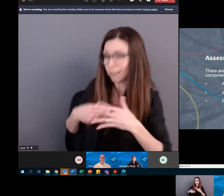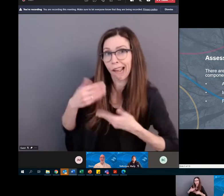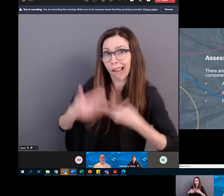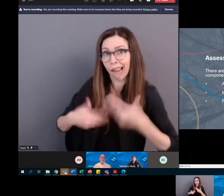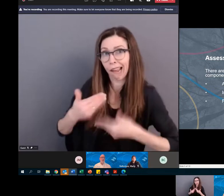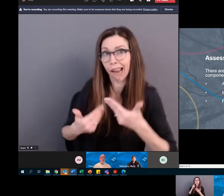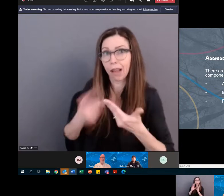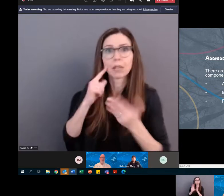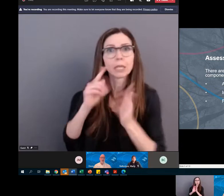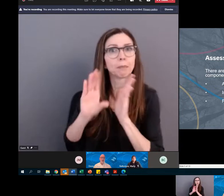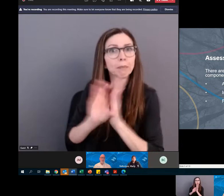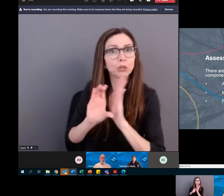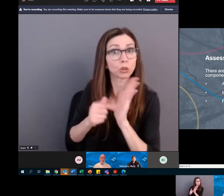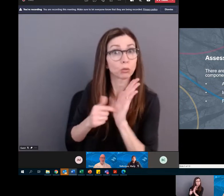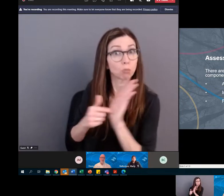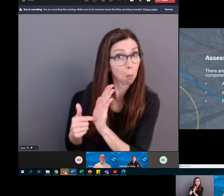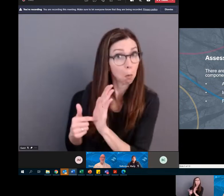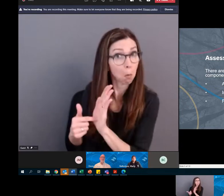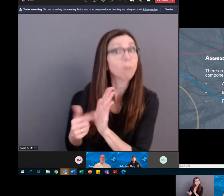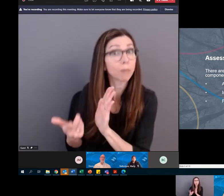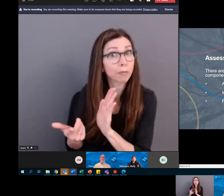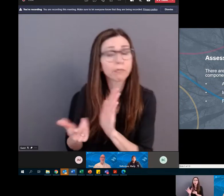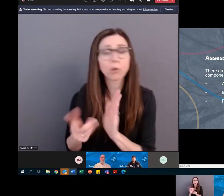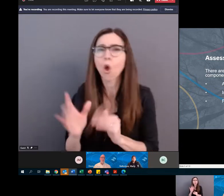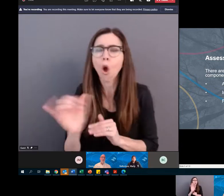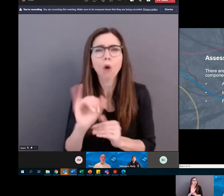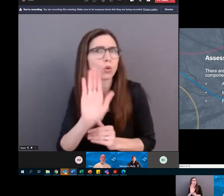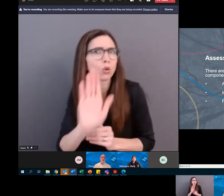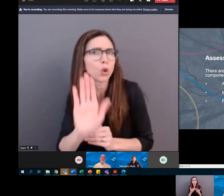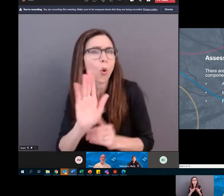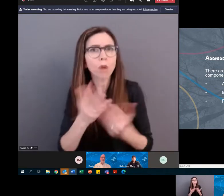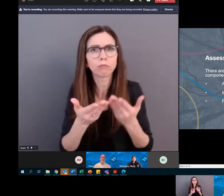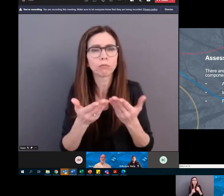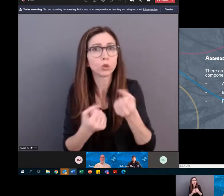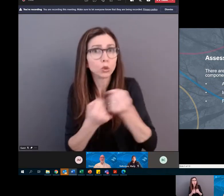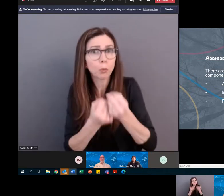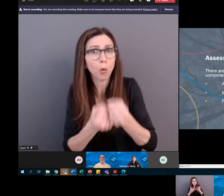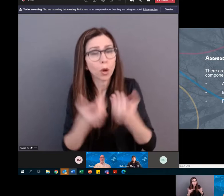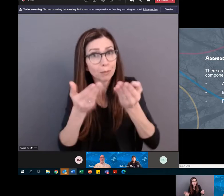You also want to upload your support